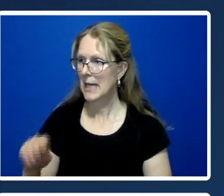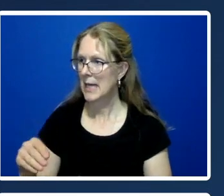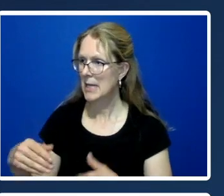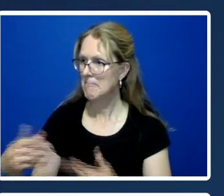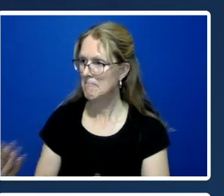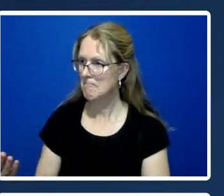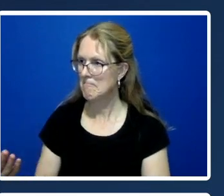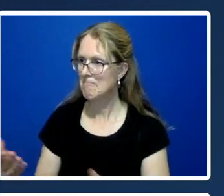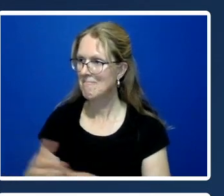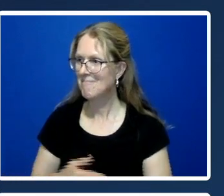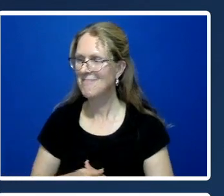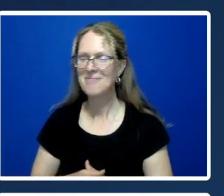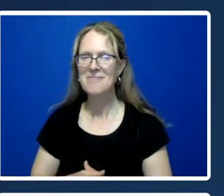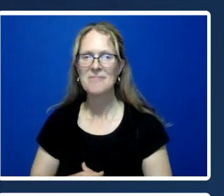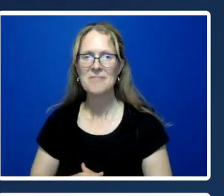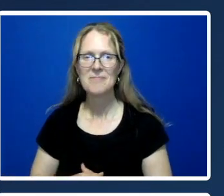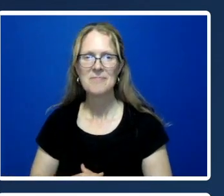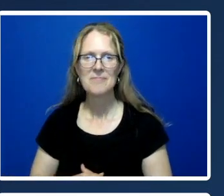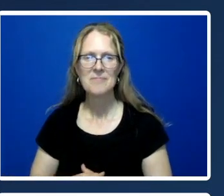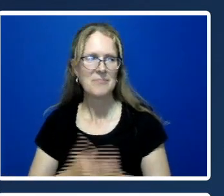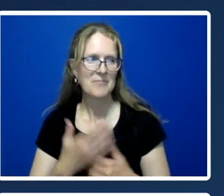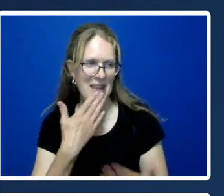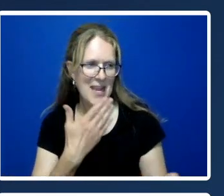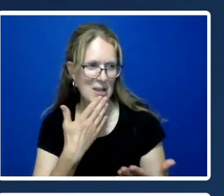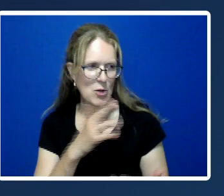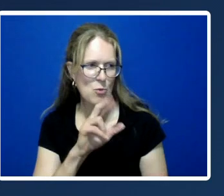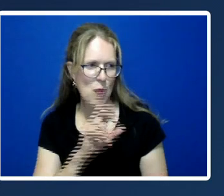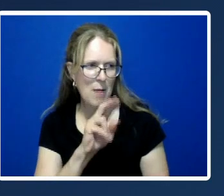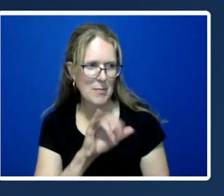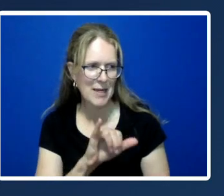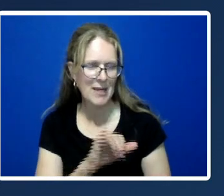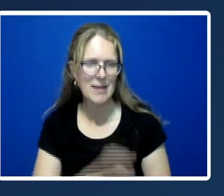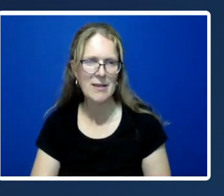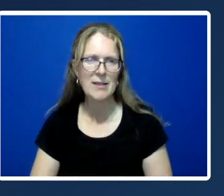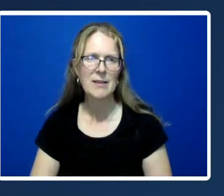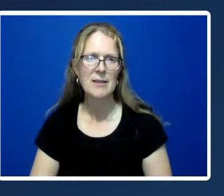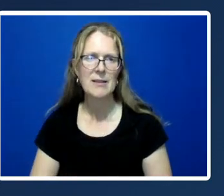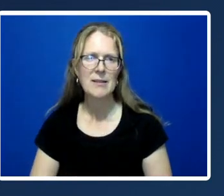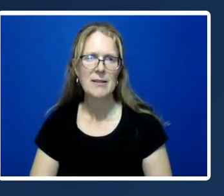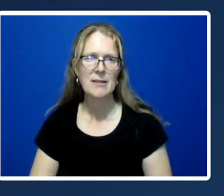Kim Robledo-Diga: Excellent. Thank you, Robbie. Yeah. And I wish we could've invited all our teachers. We had so many more teachers